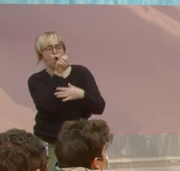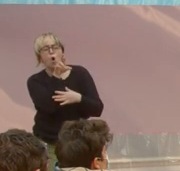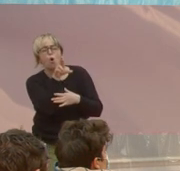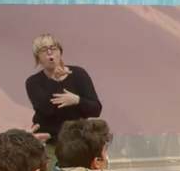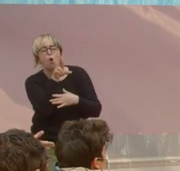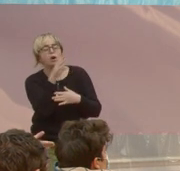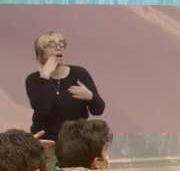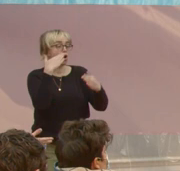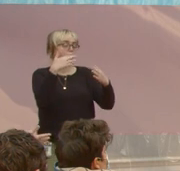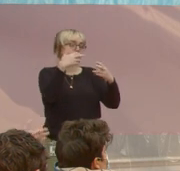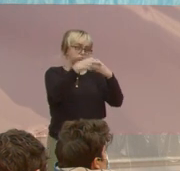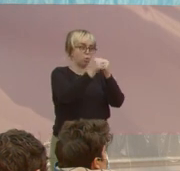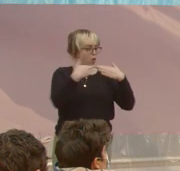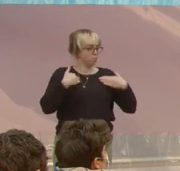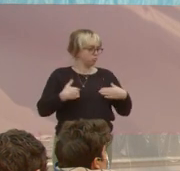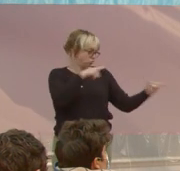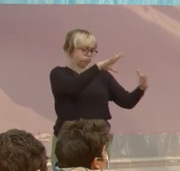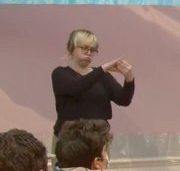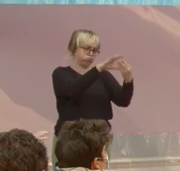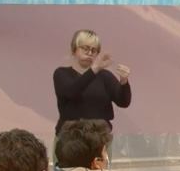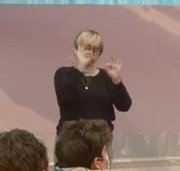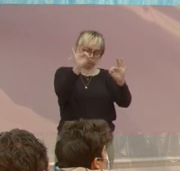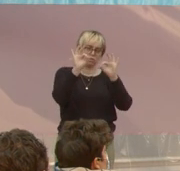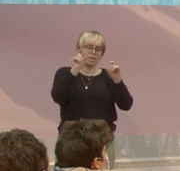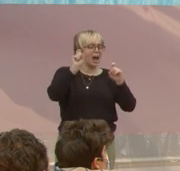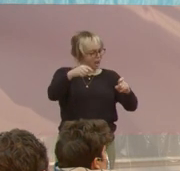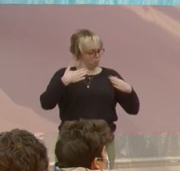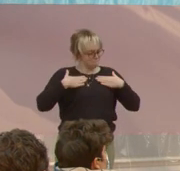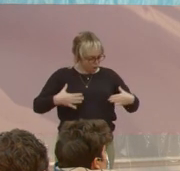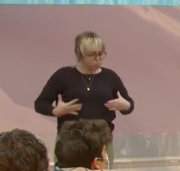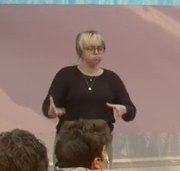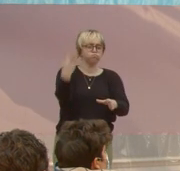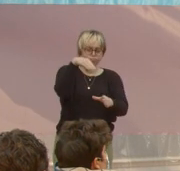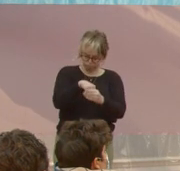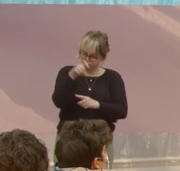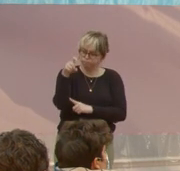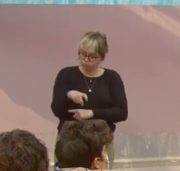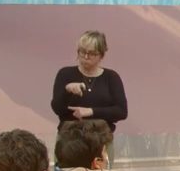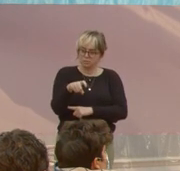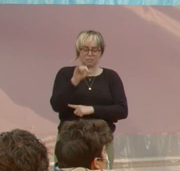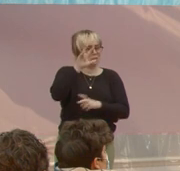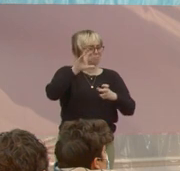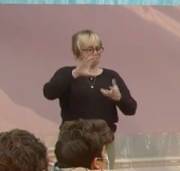whole problem of the wider issue coming up pretty well, you've got to have the body. And then the mess that things have to